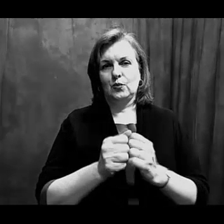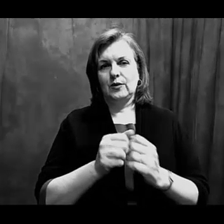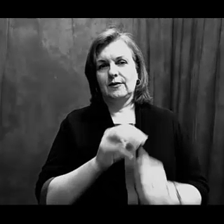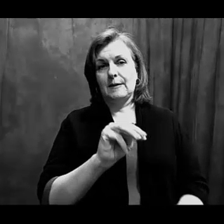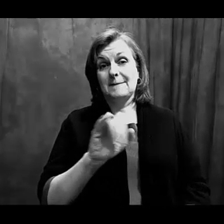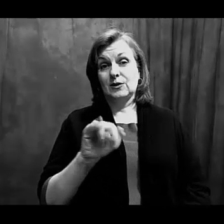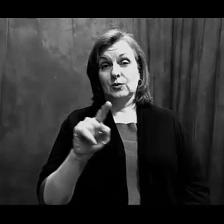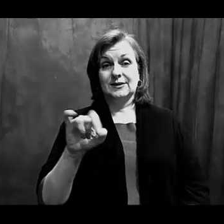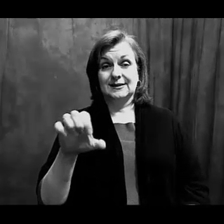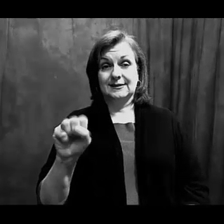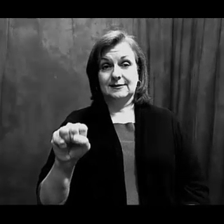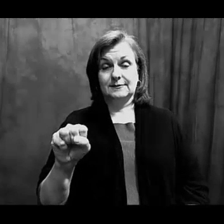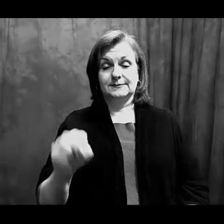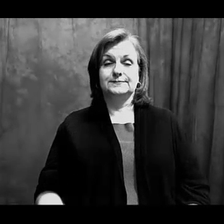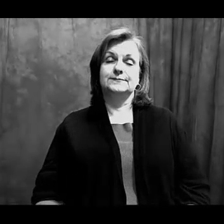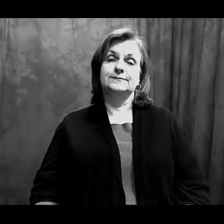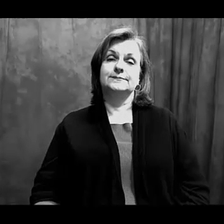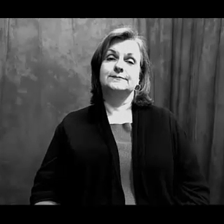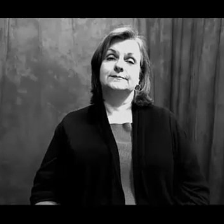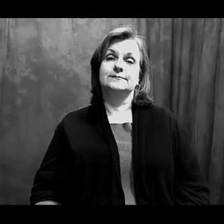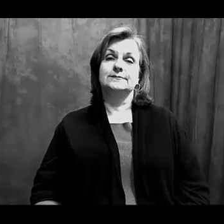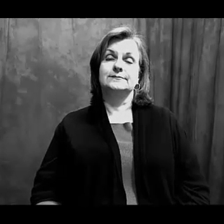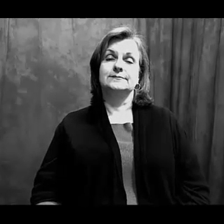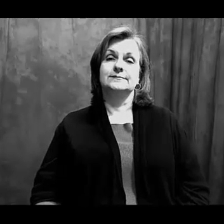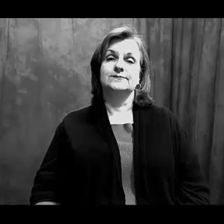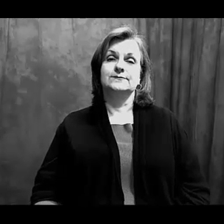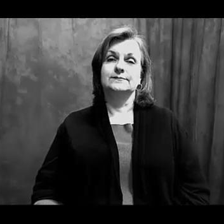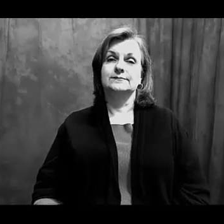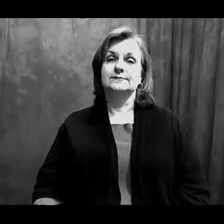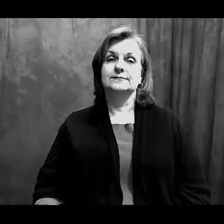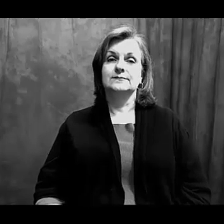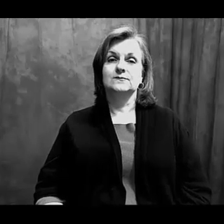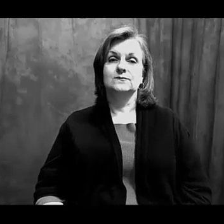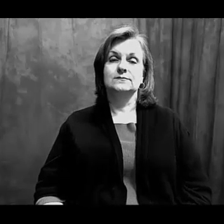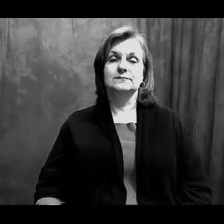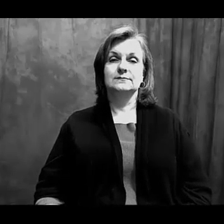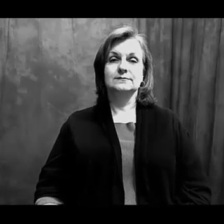in mitosis